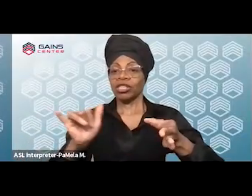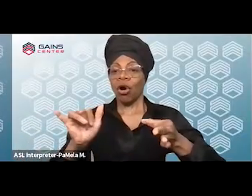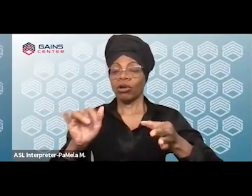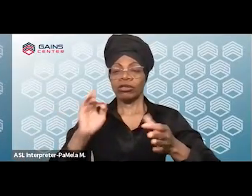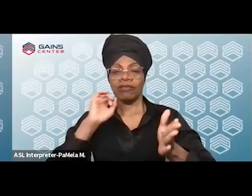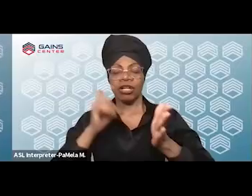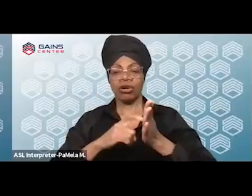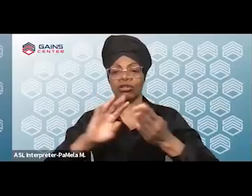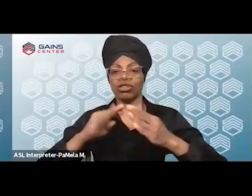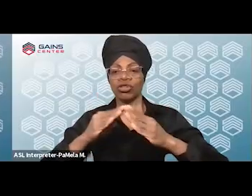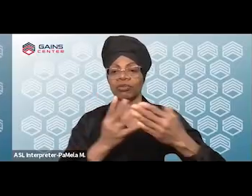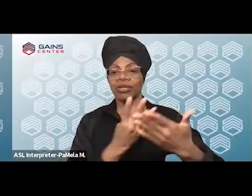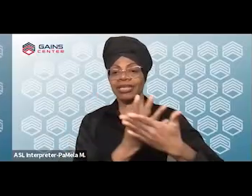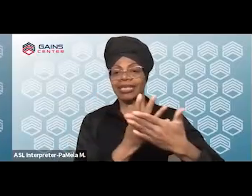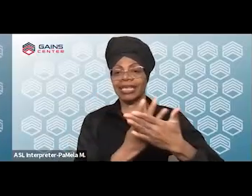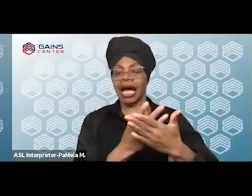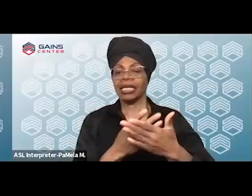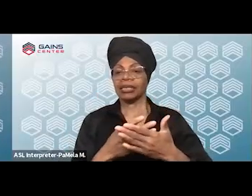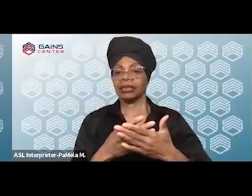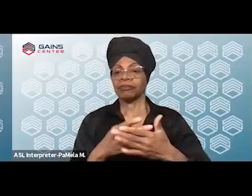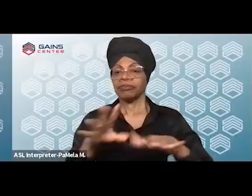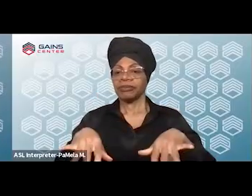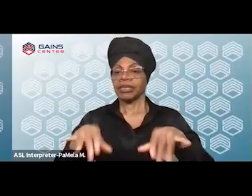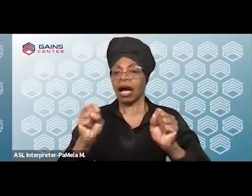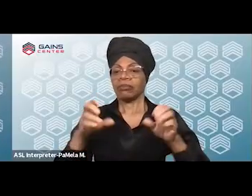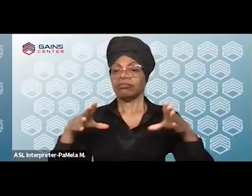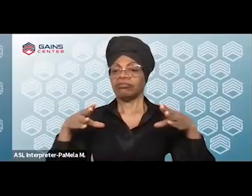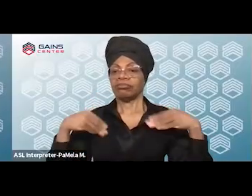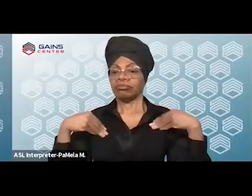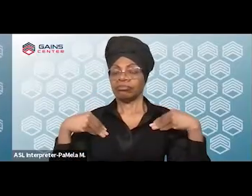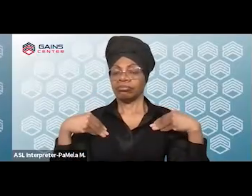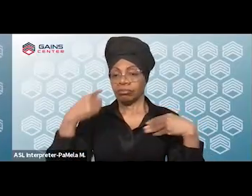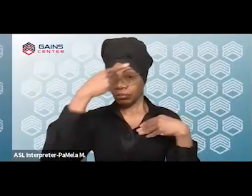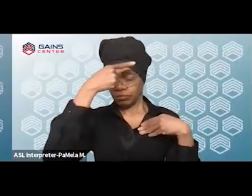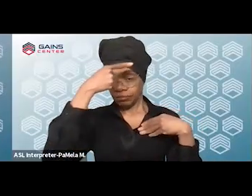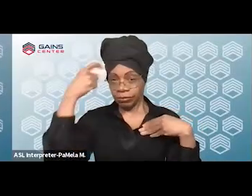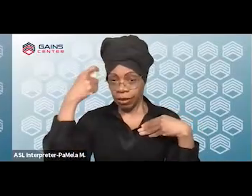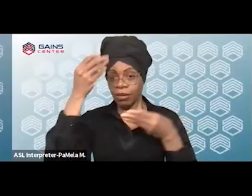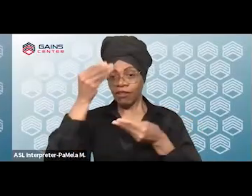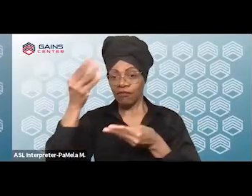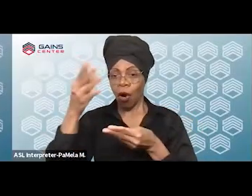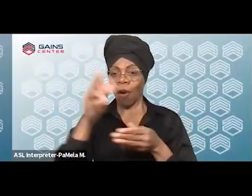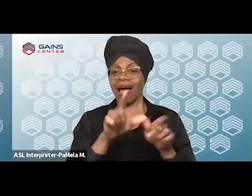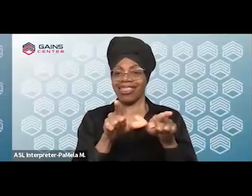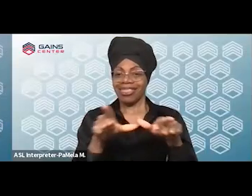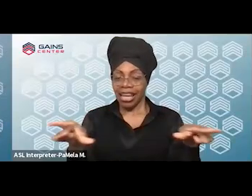have adopted a lot of trauma-informed language and practice and changed our environments.